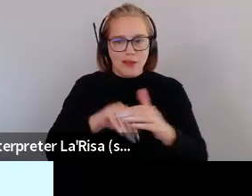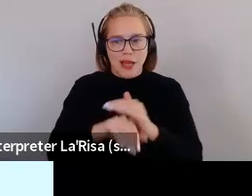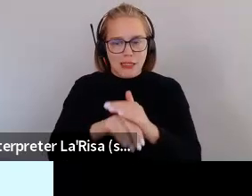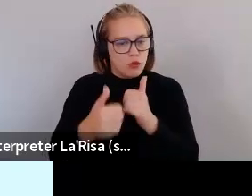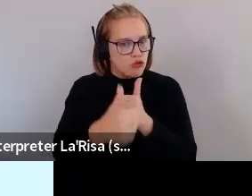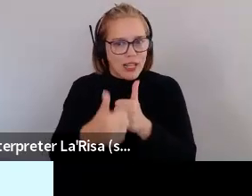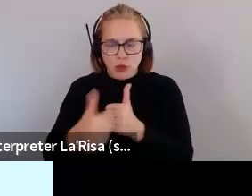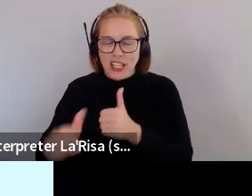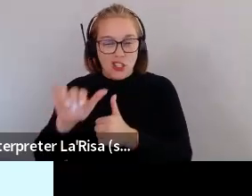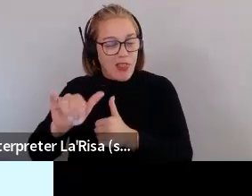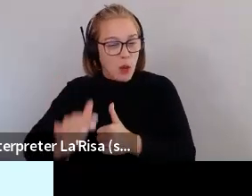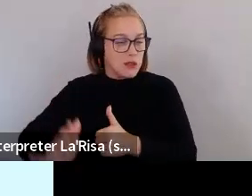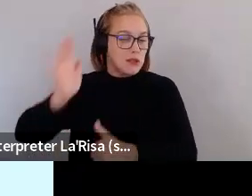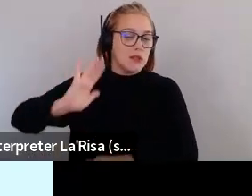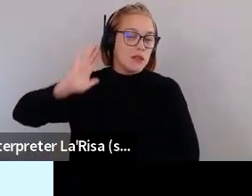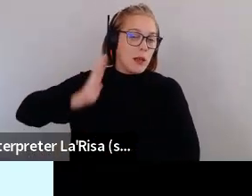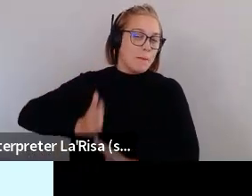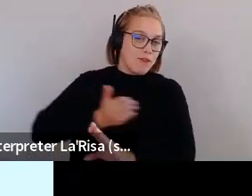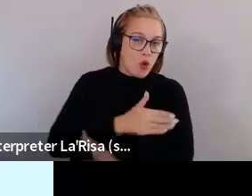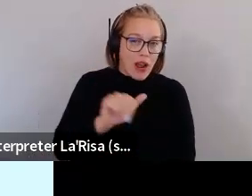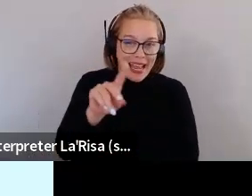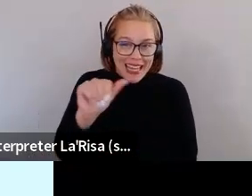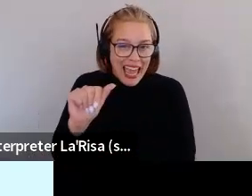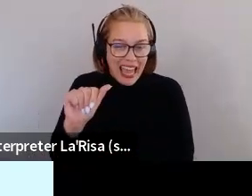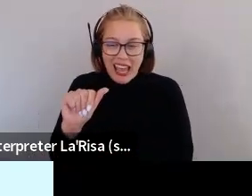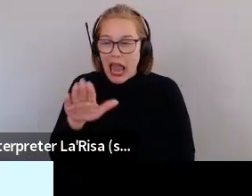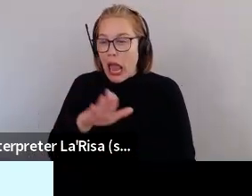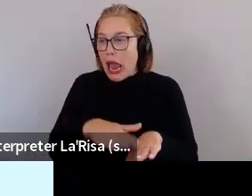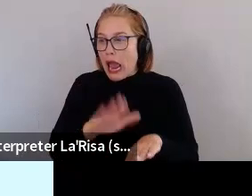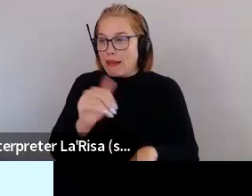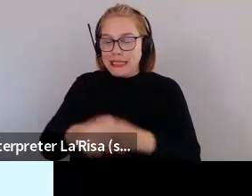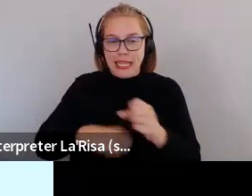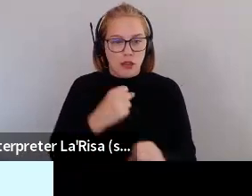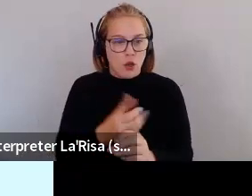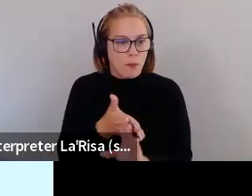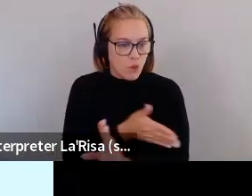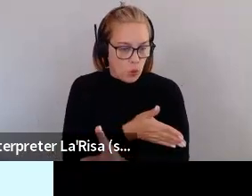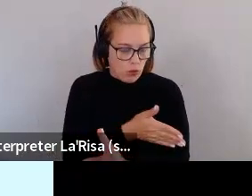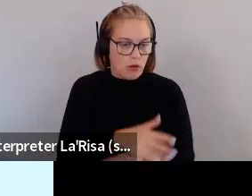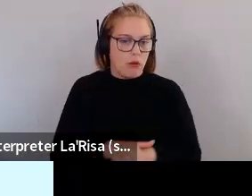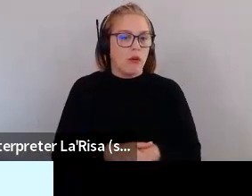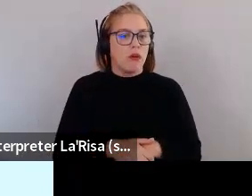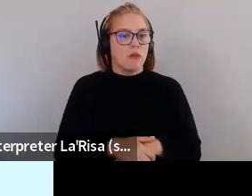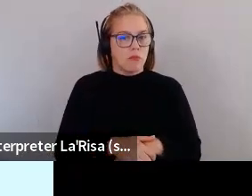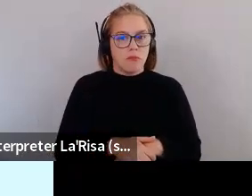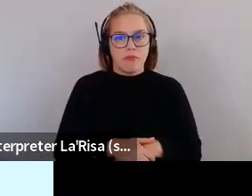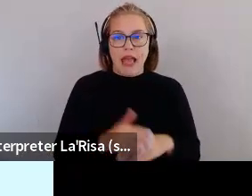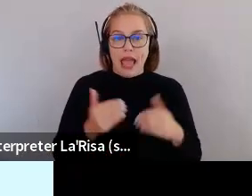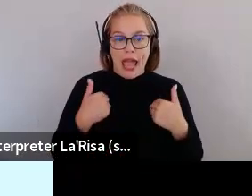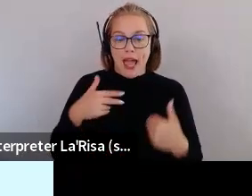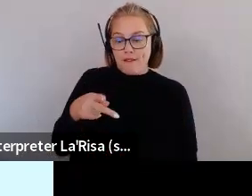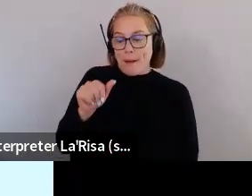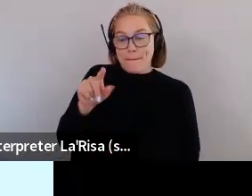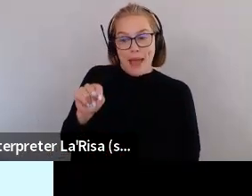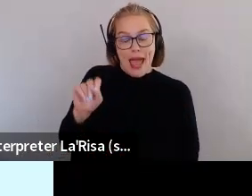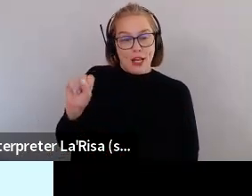buses could not move because the buses were not accessible to people.